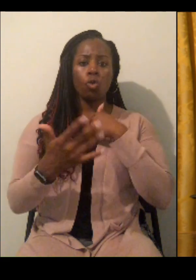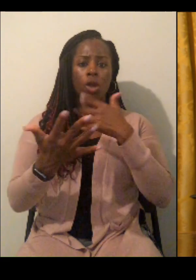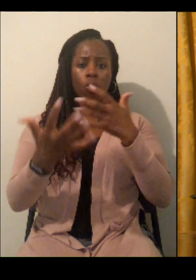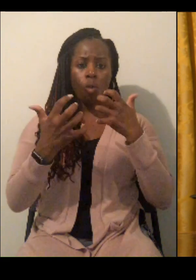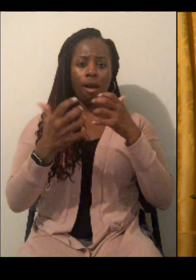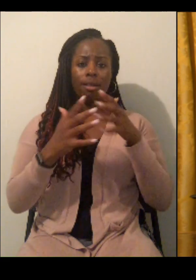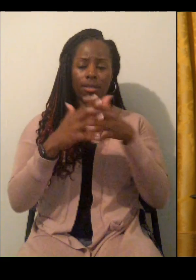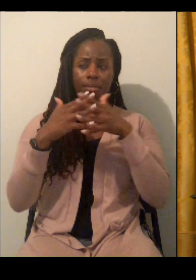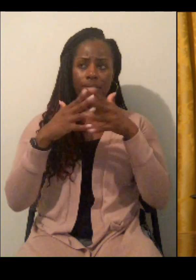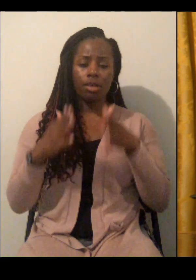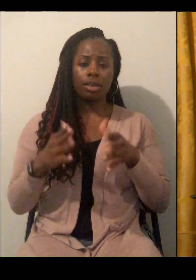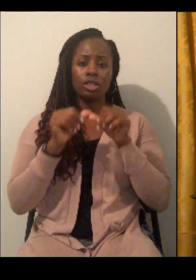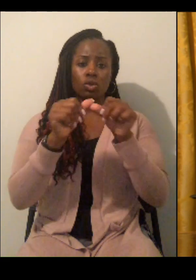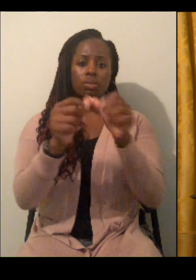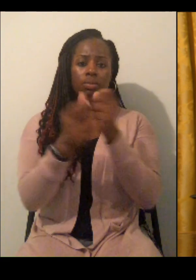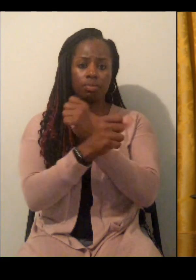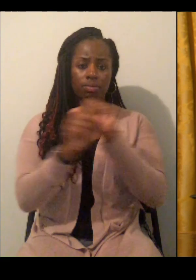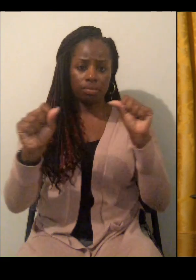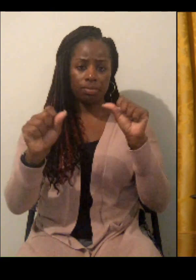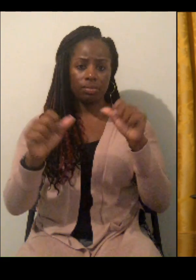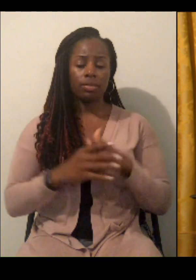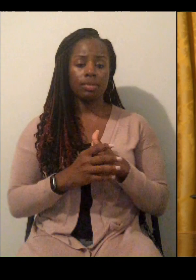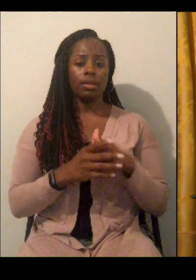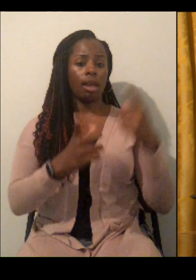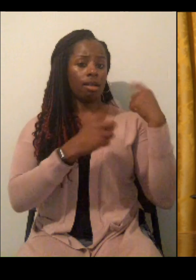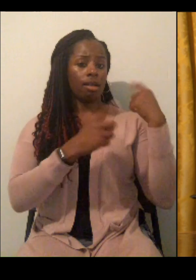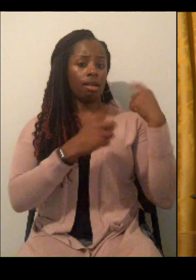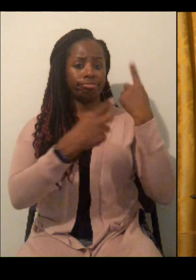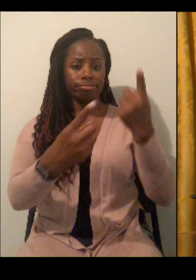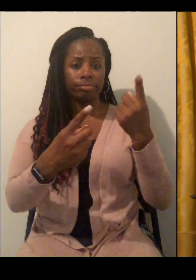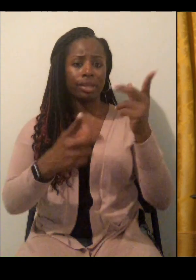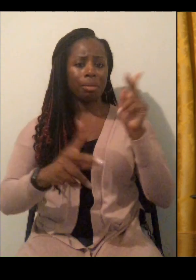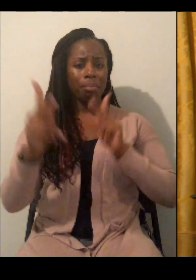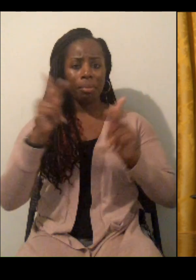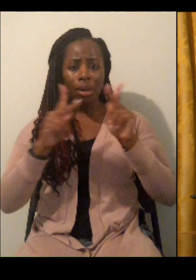the beginning of time nations and people have faced unforeseen challenges